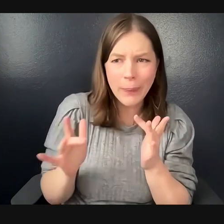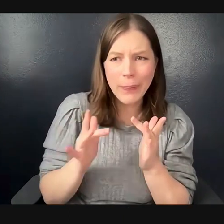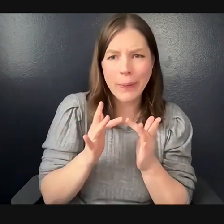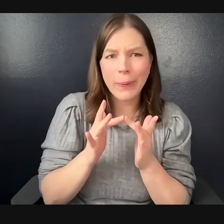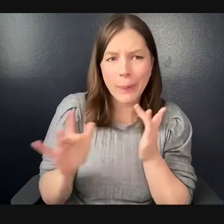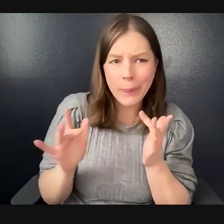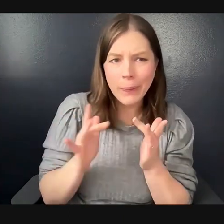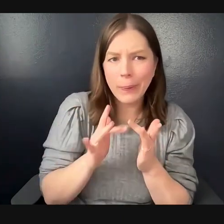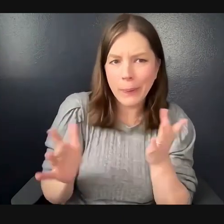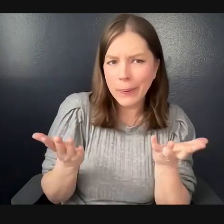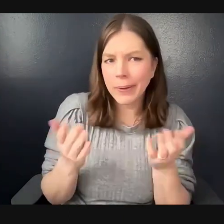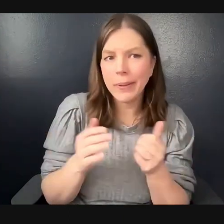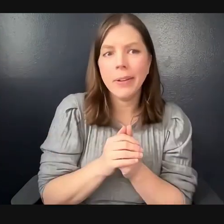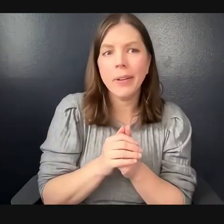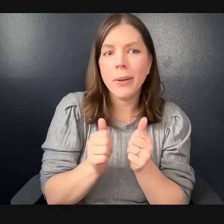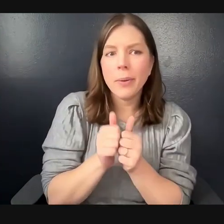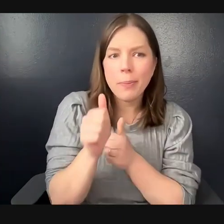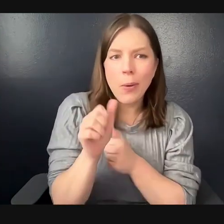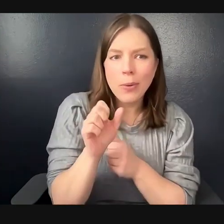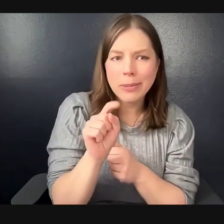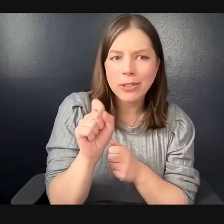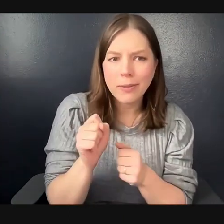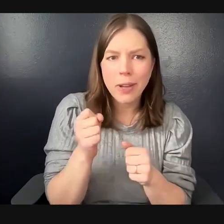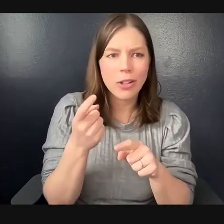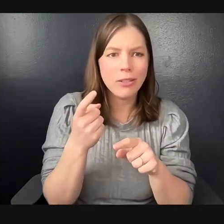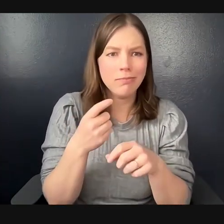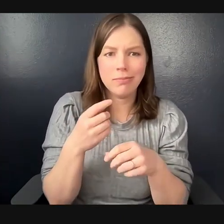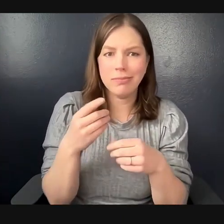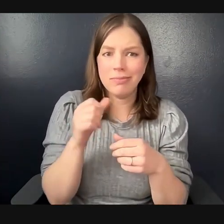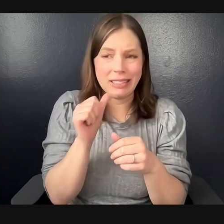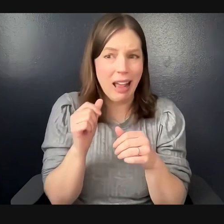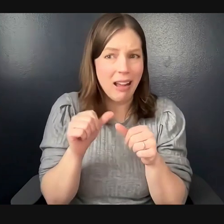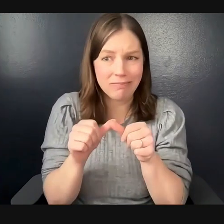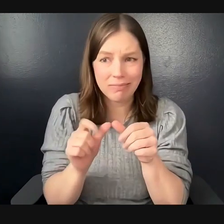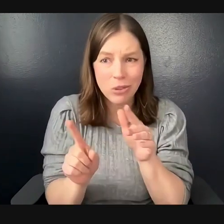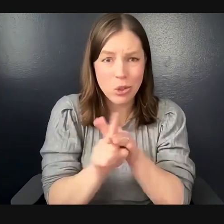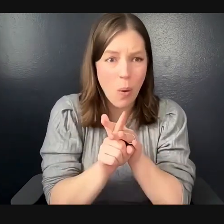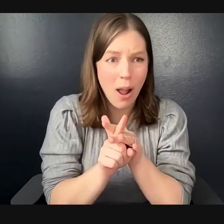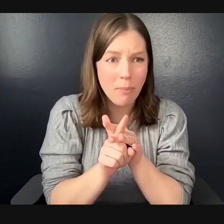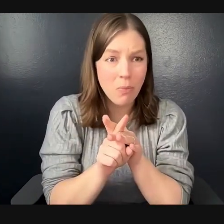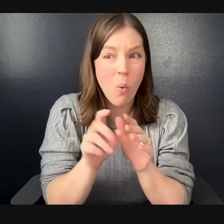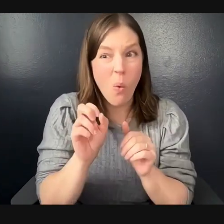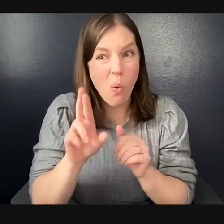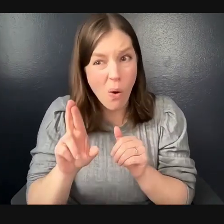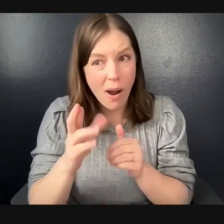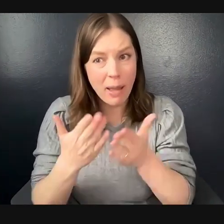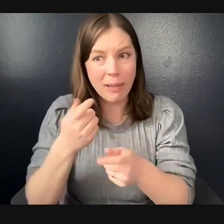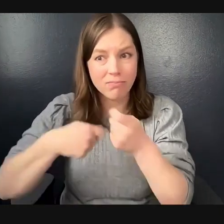Wi-Fi is not reliable. And the remote provider sometimes doesn't show up,